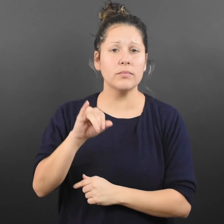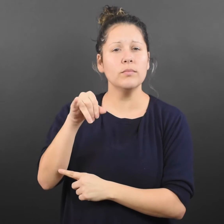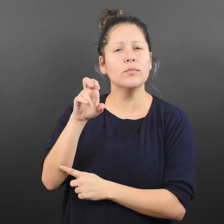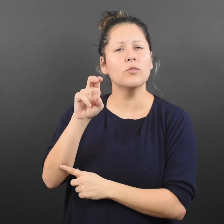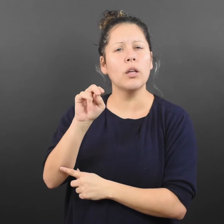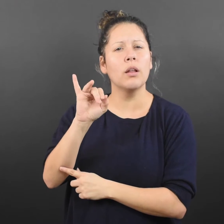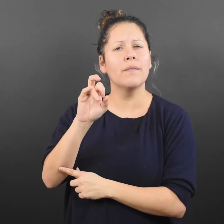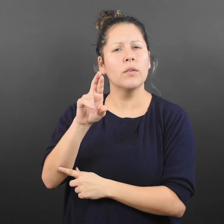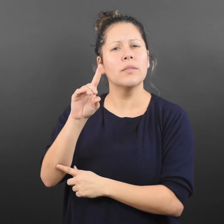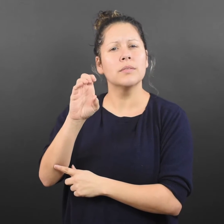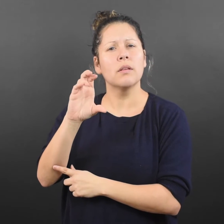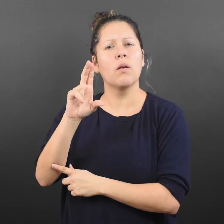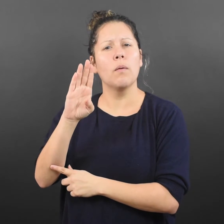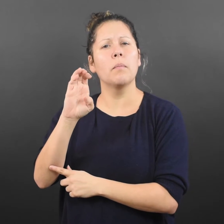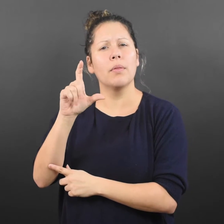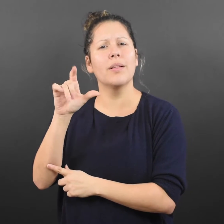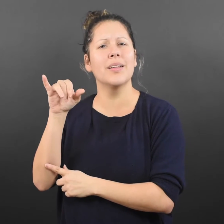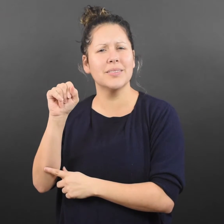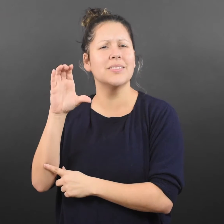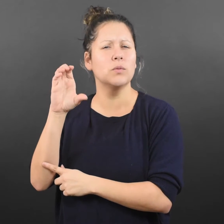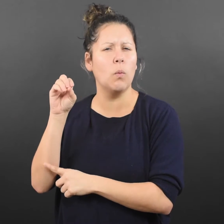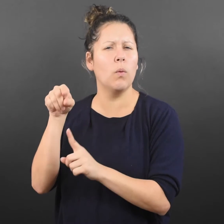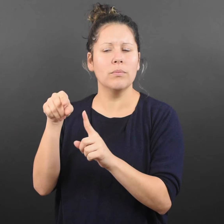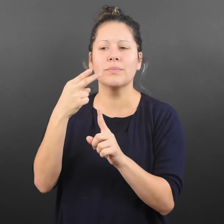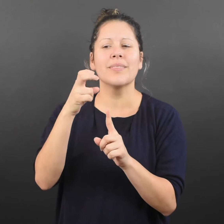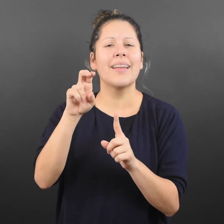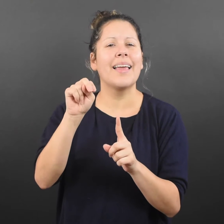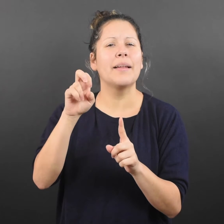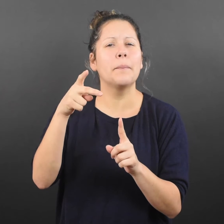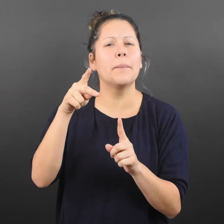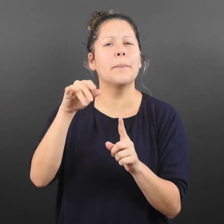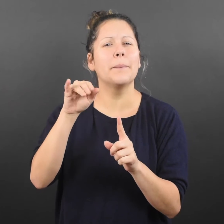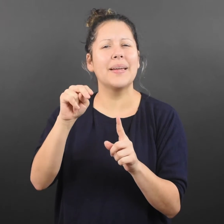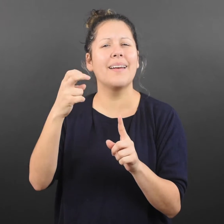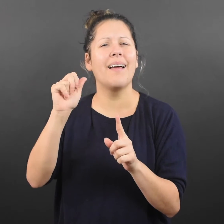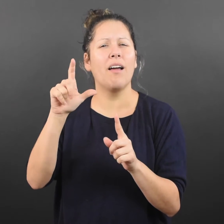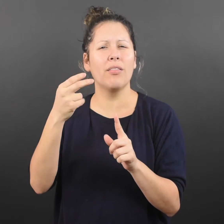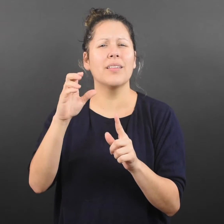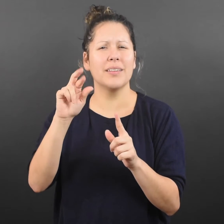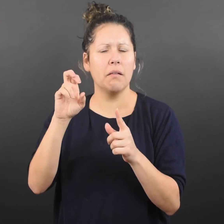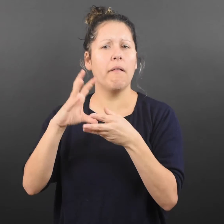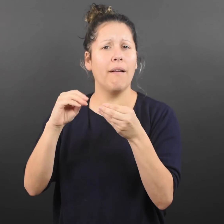skilled nurses and physicians, along with our outstanding team members,